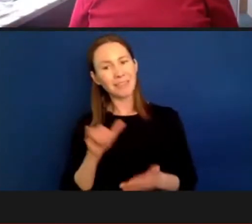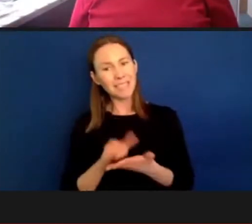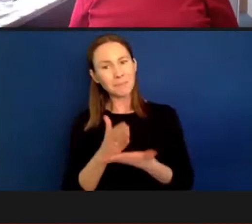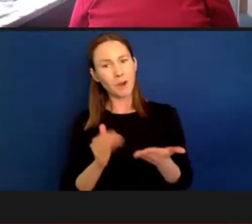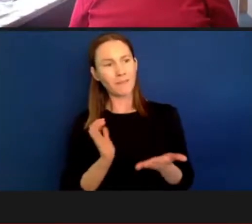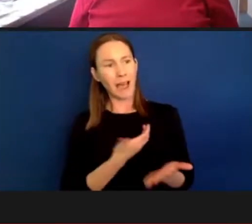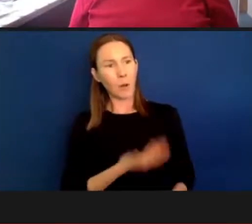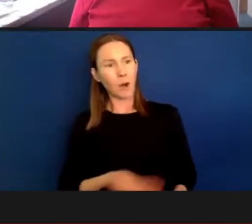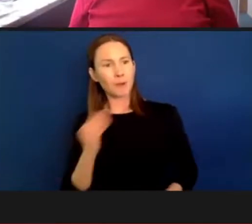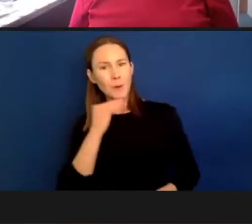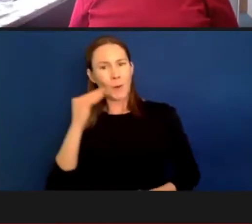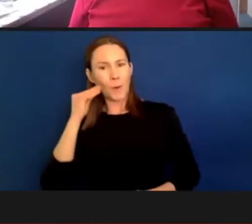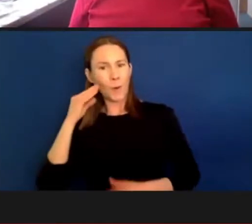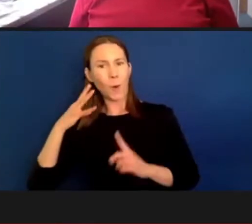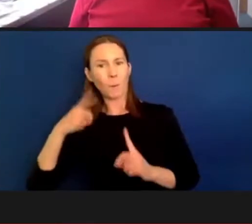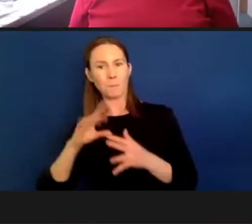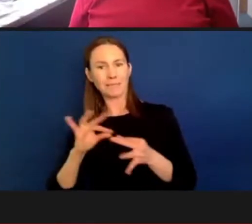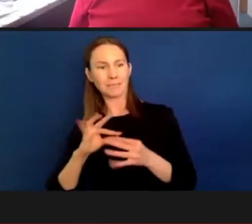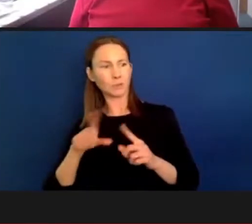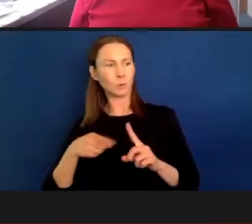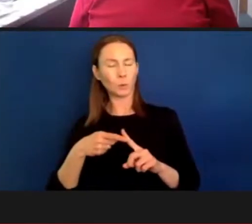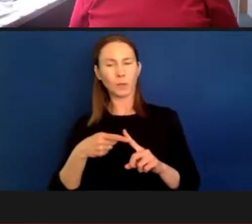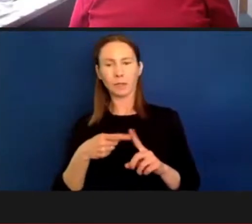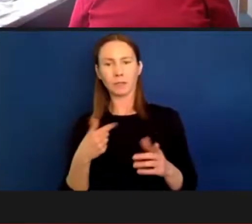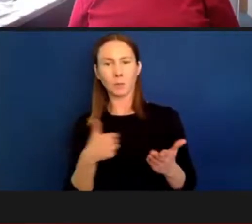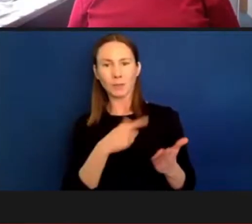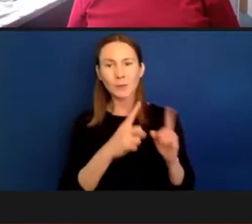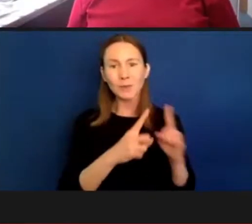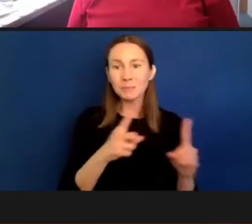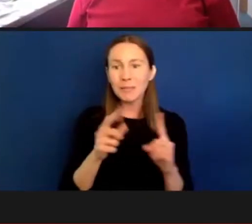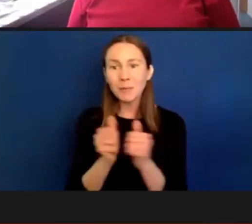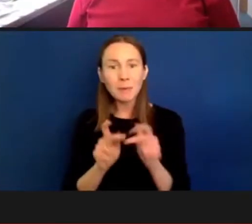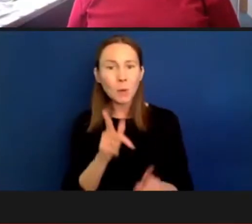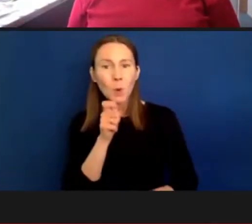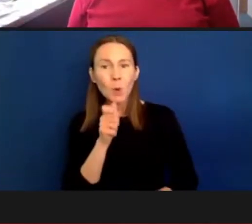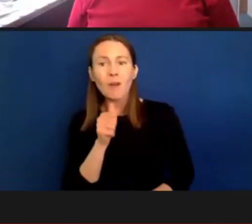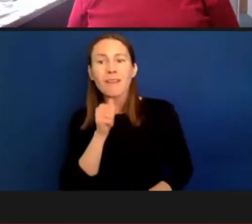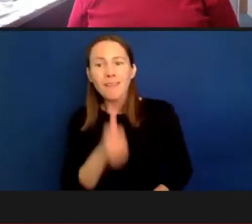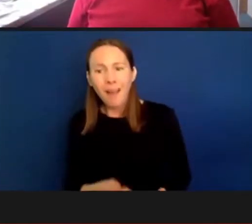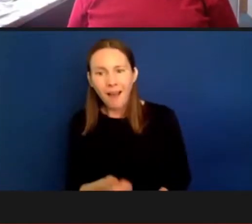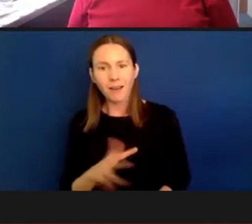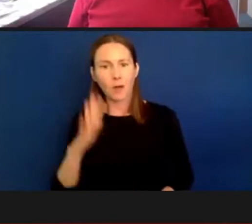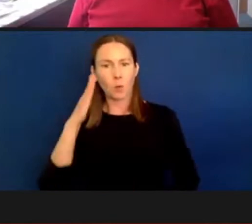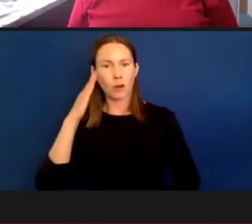need to go out there and speak to people who may not be aware of these issues.